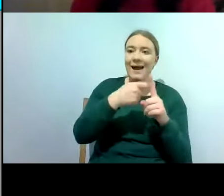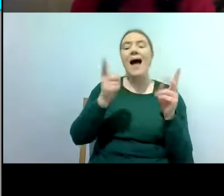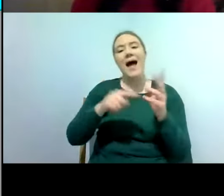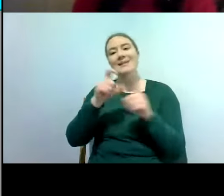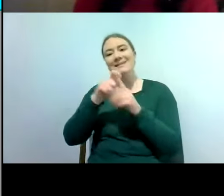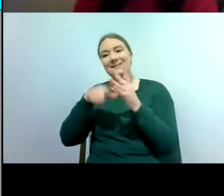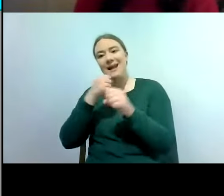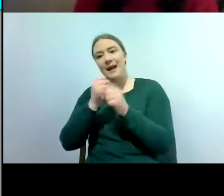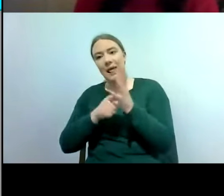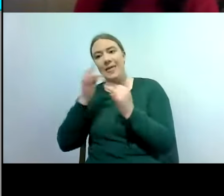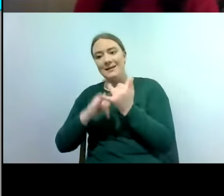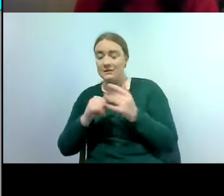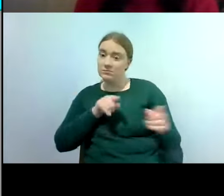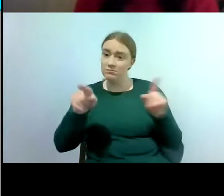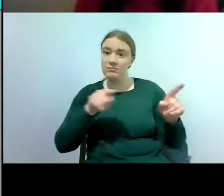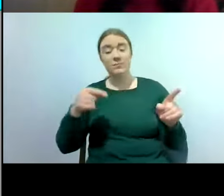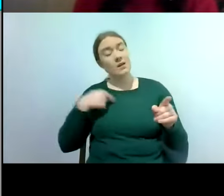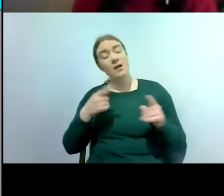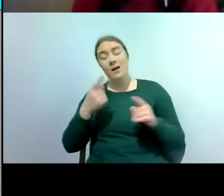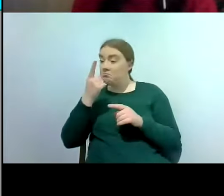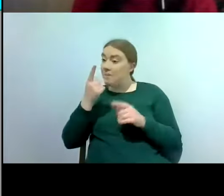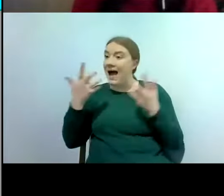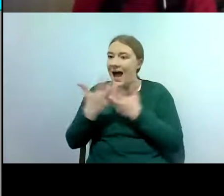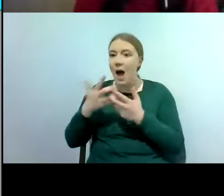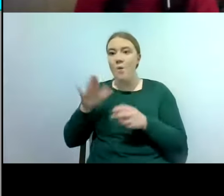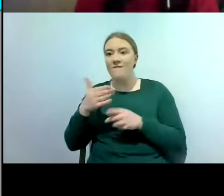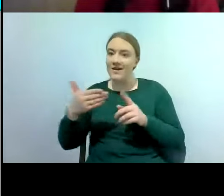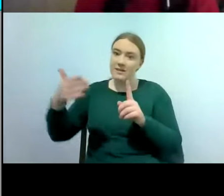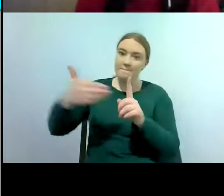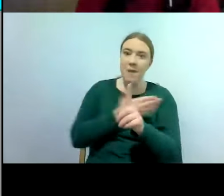if the barriers were passable and if that was at all times of year